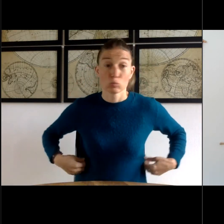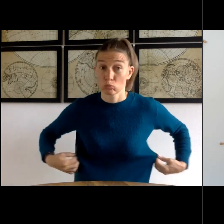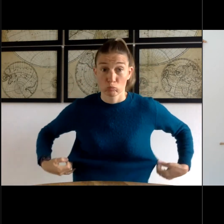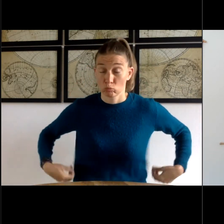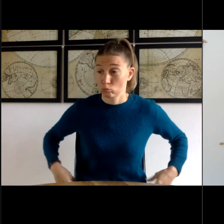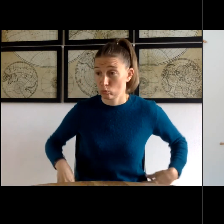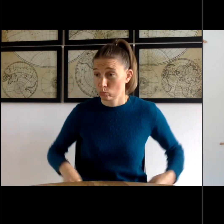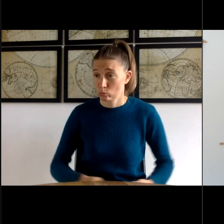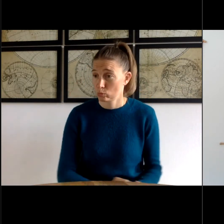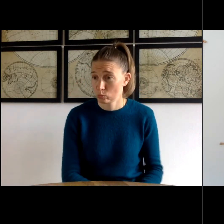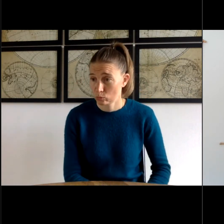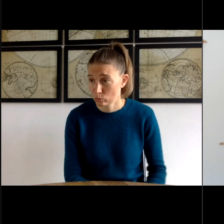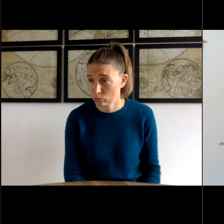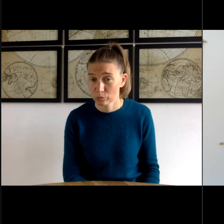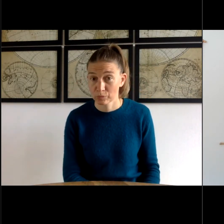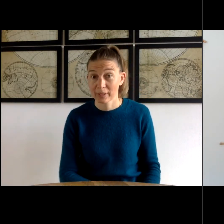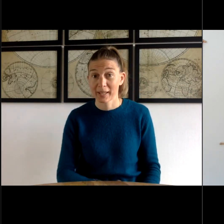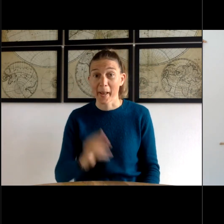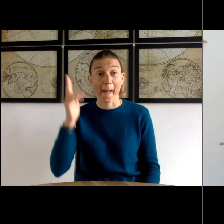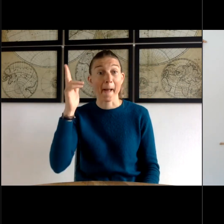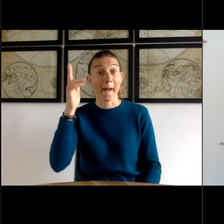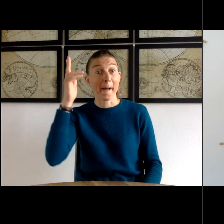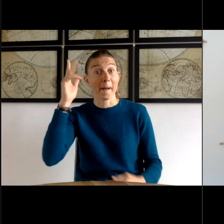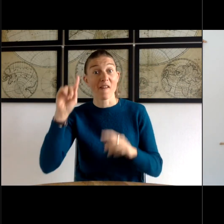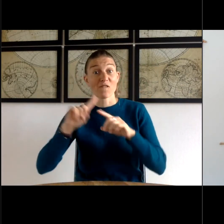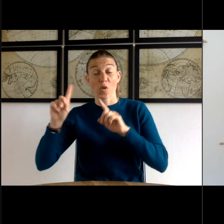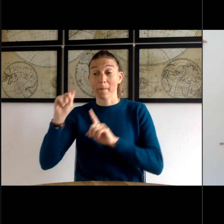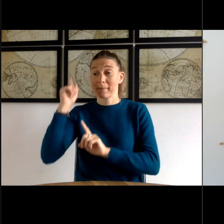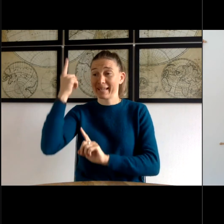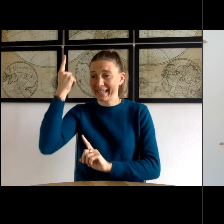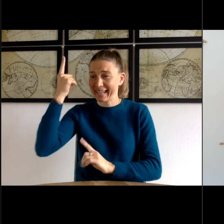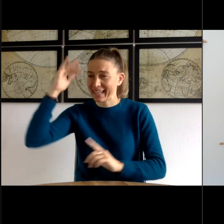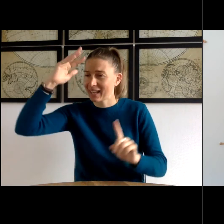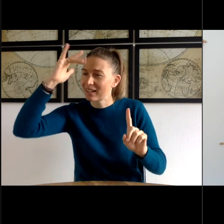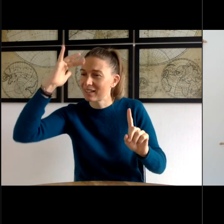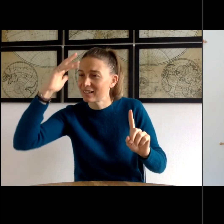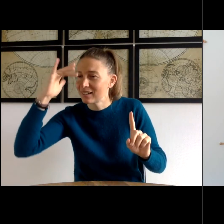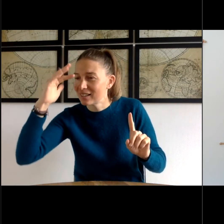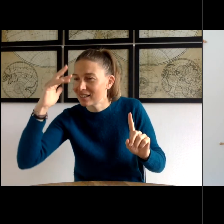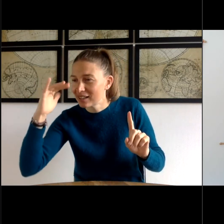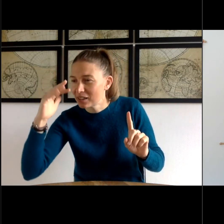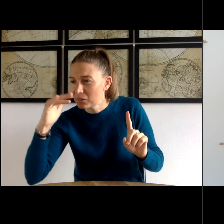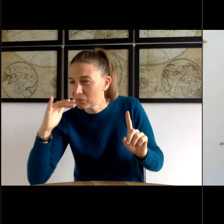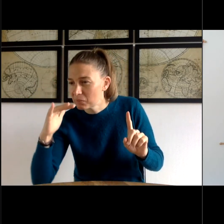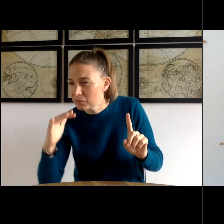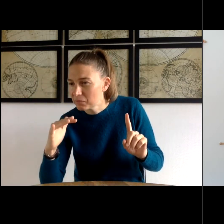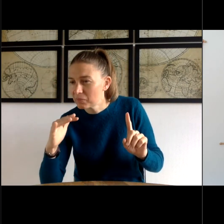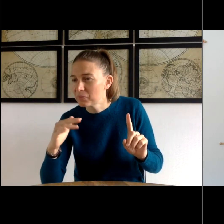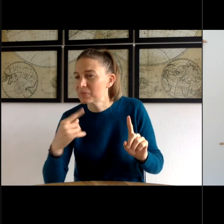No, we just lost you... I don't remember exactly, but you were introducing yourself.